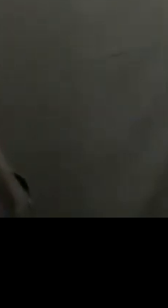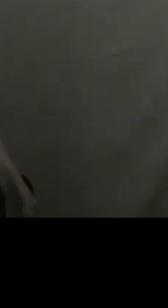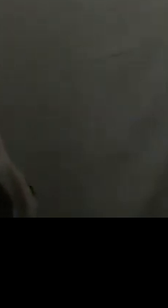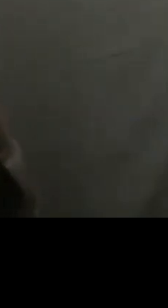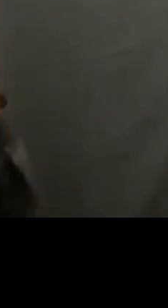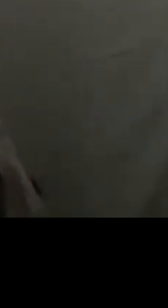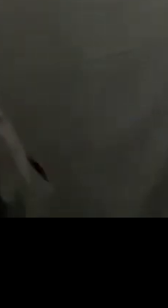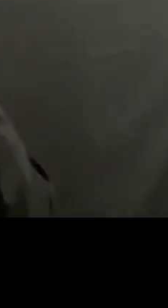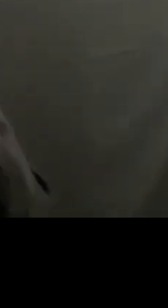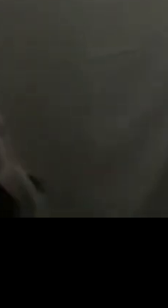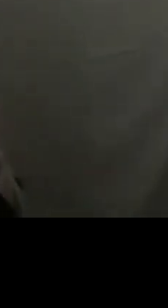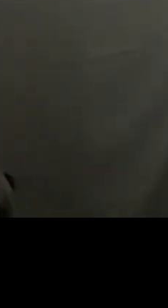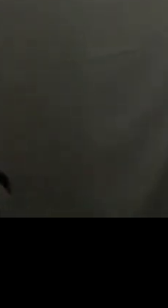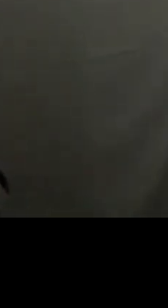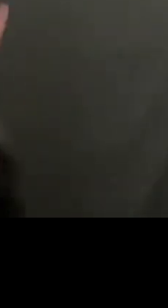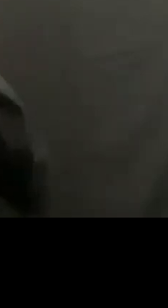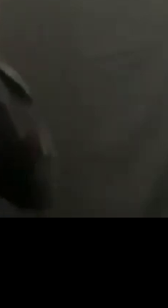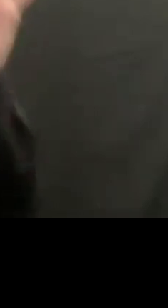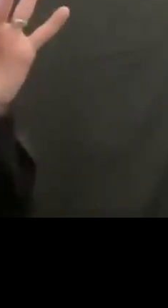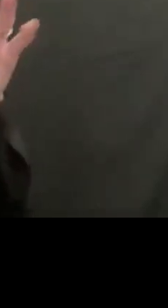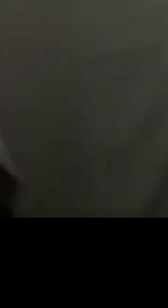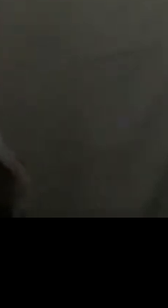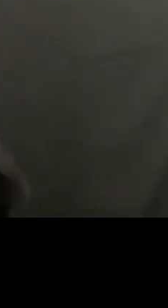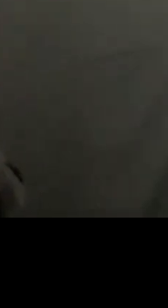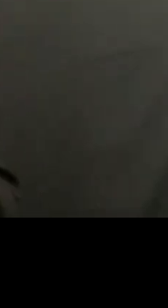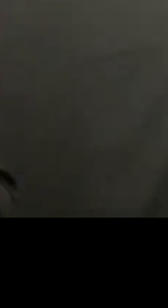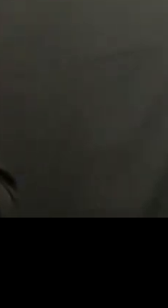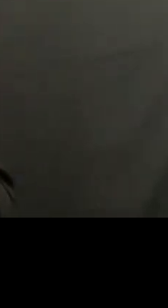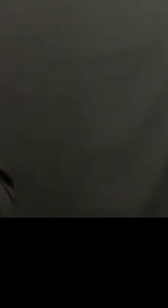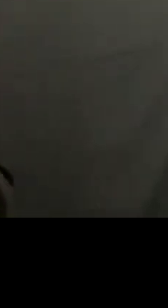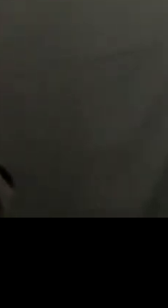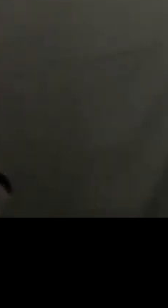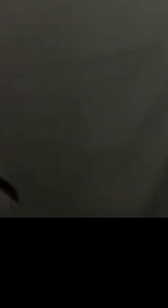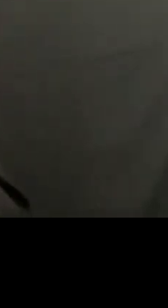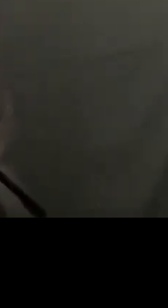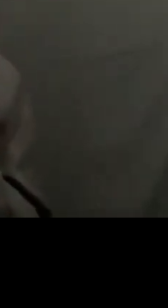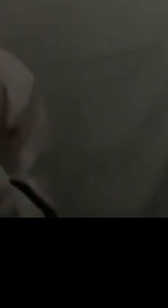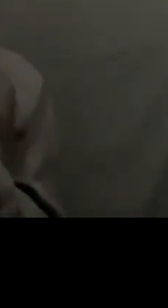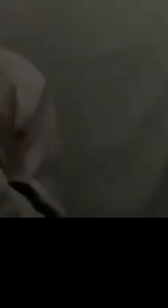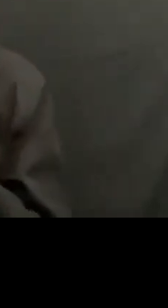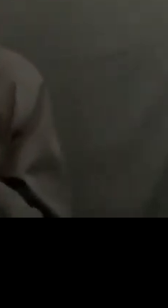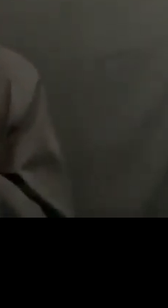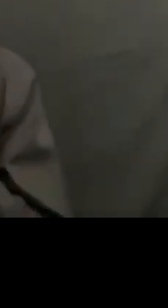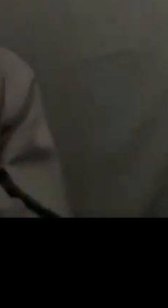I'm assuming the forums or any type of documents you're talking about. Sorry, was that for training materials?